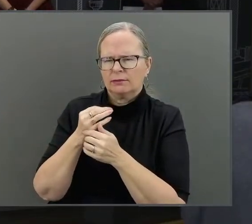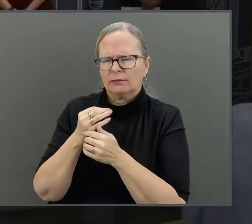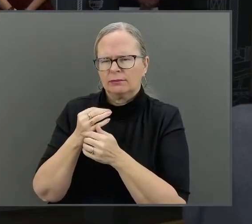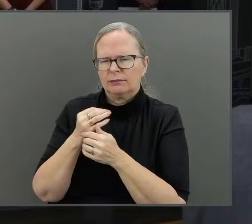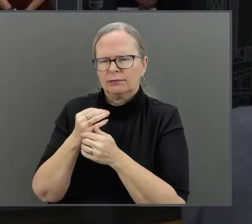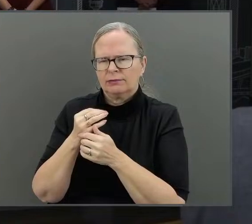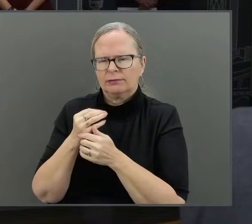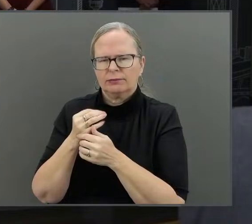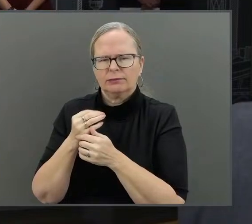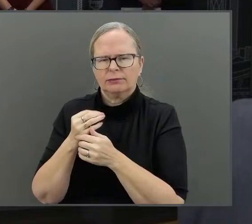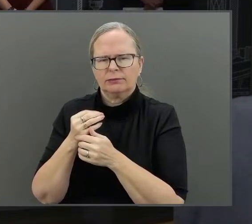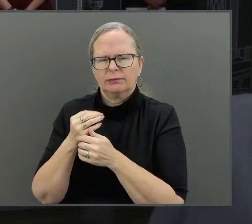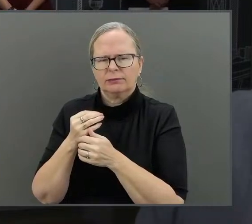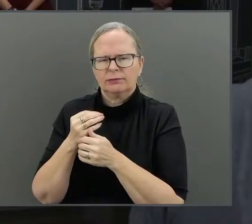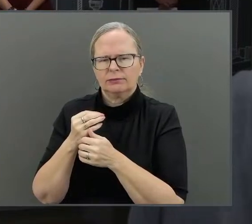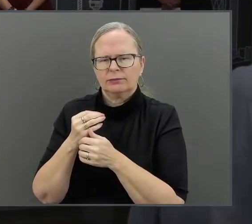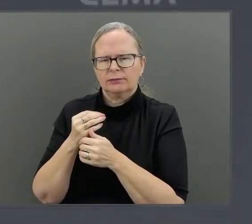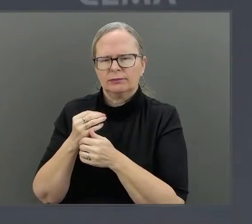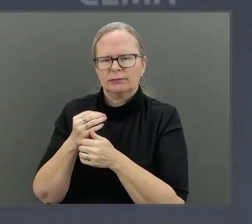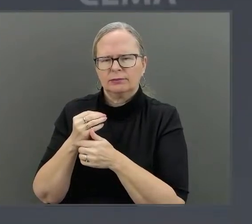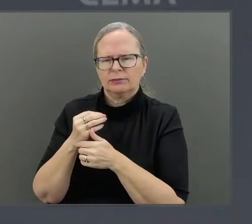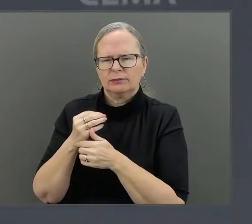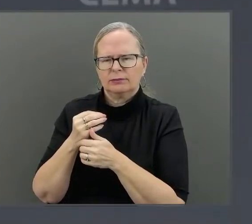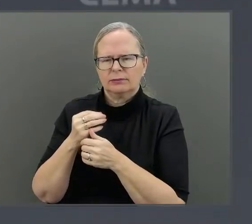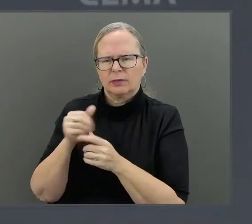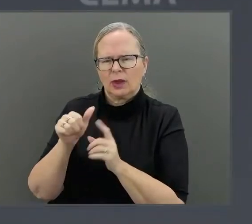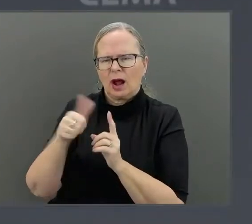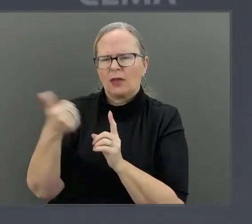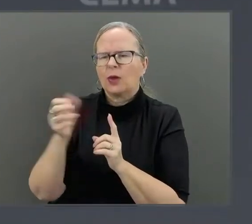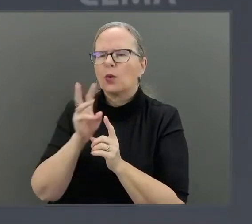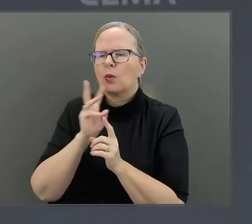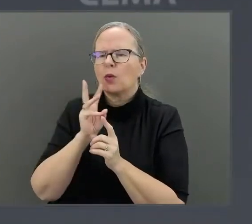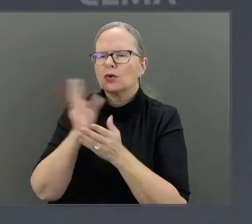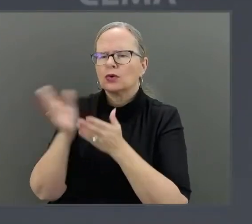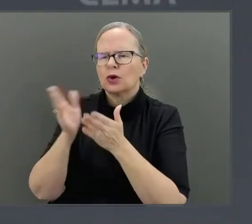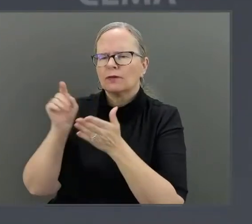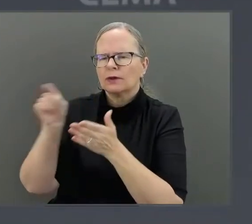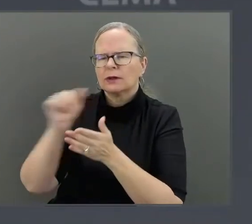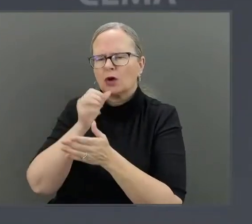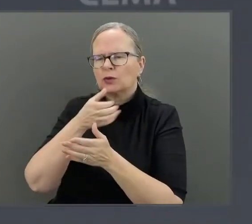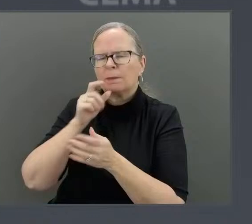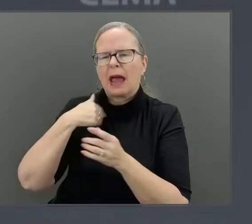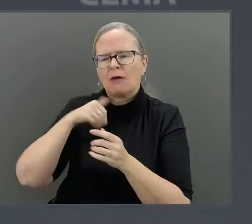non water so the we are using some ingenuitive methods we're using some of the water that we